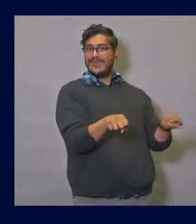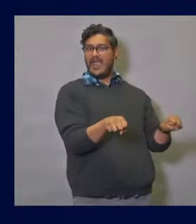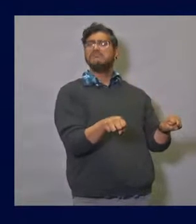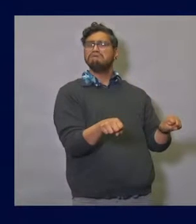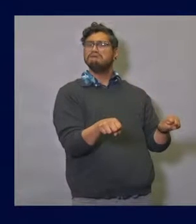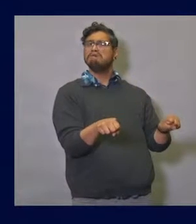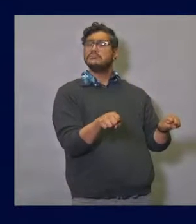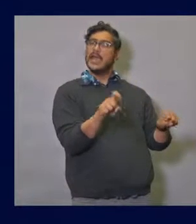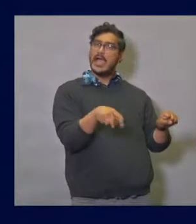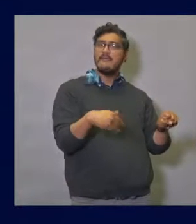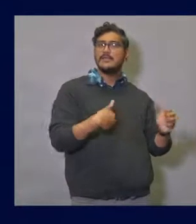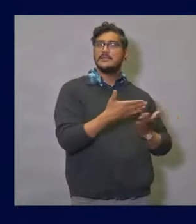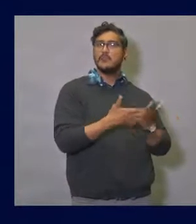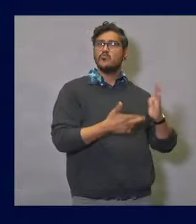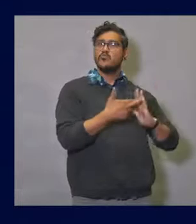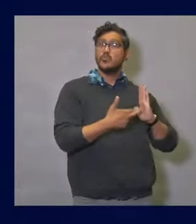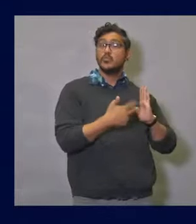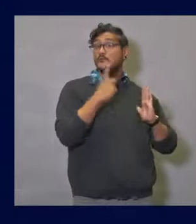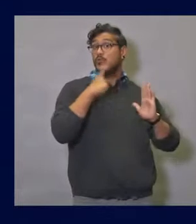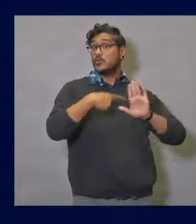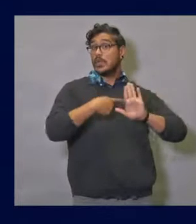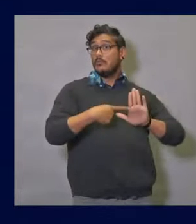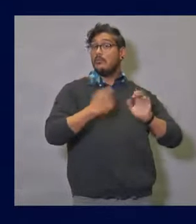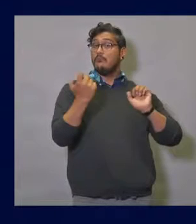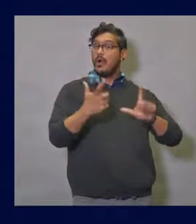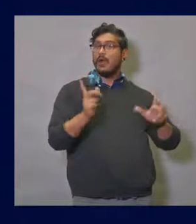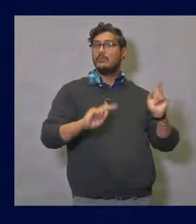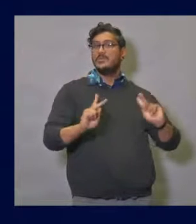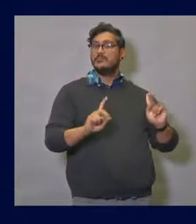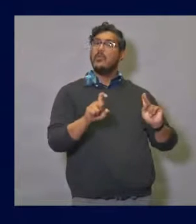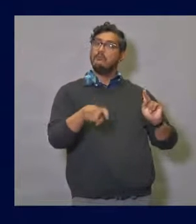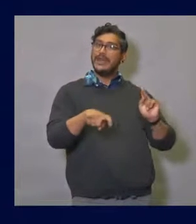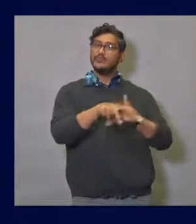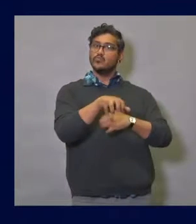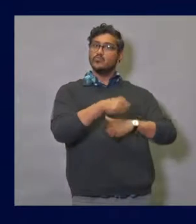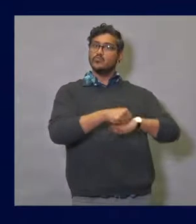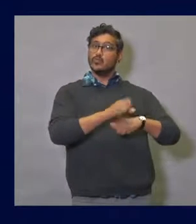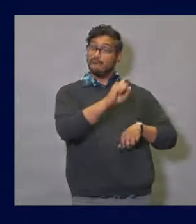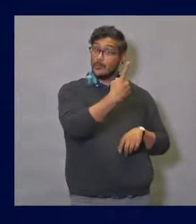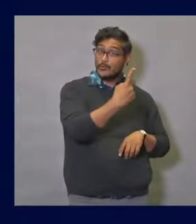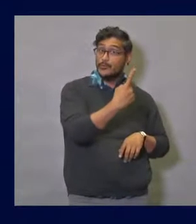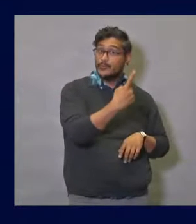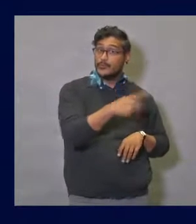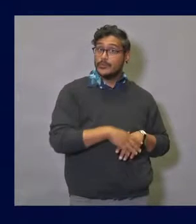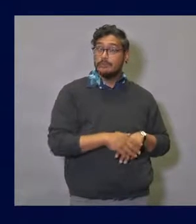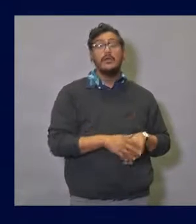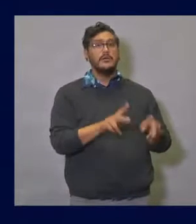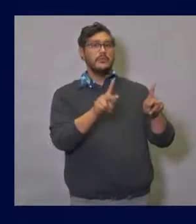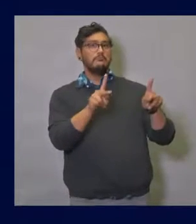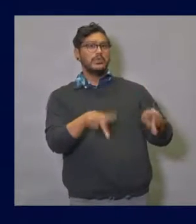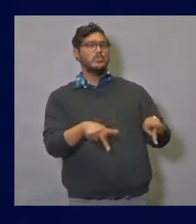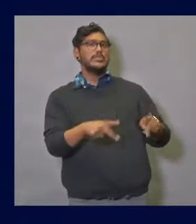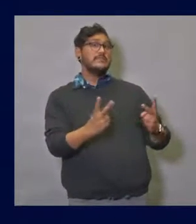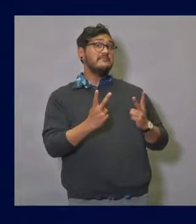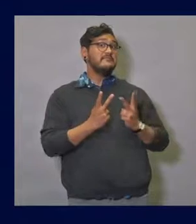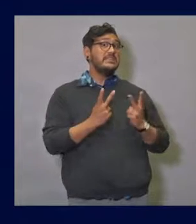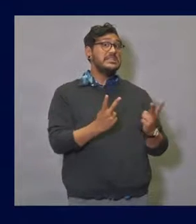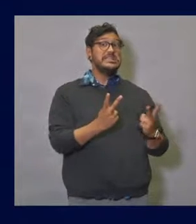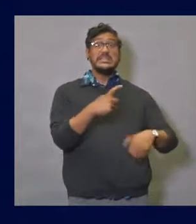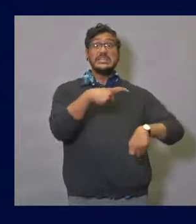VINO Y DESTILERÍAS QUE NO